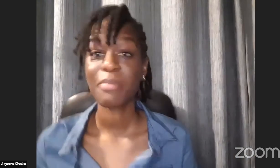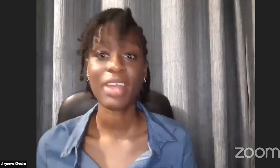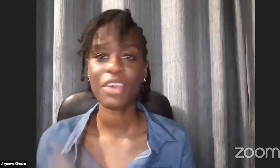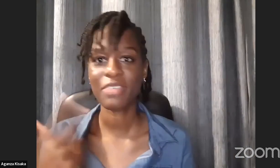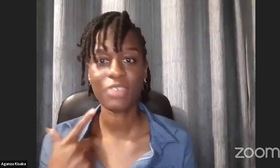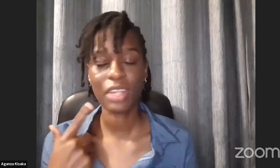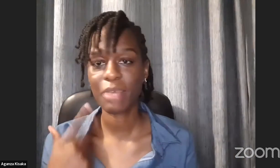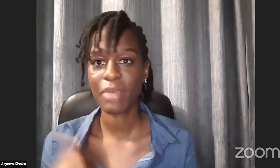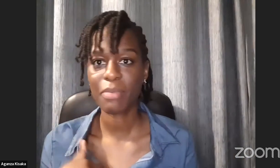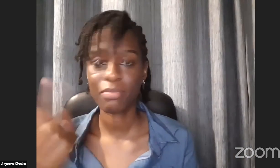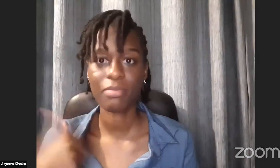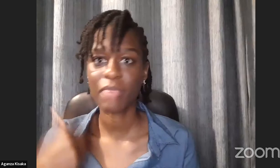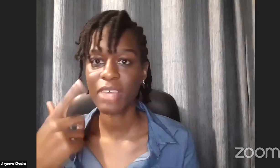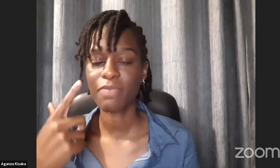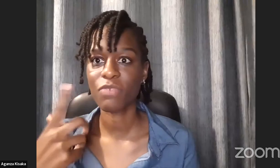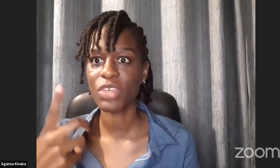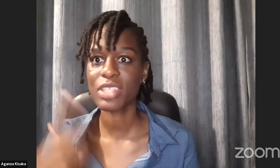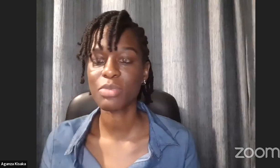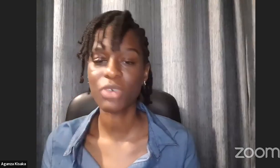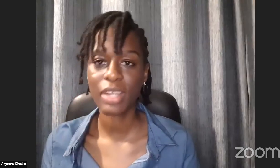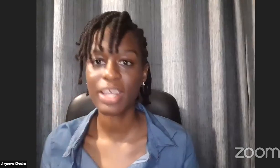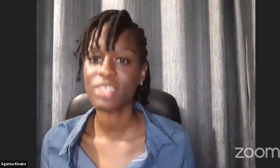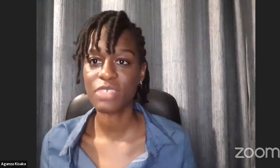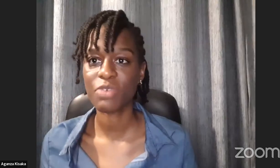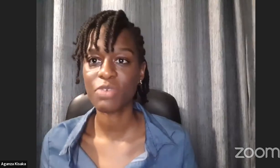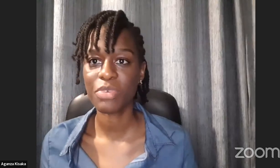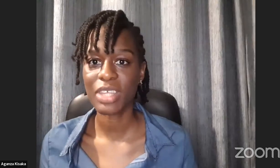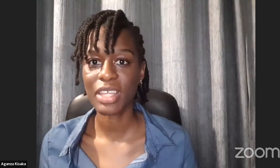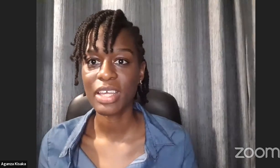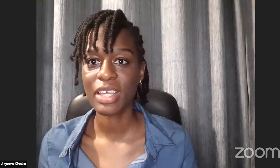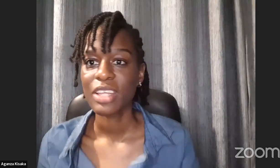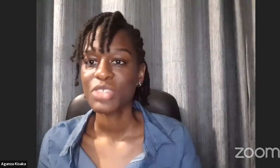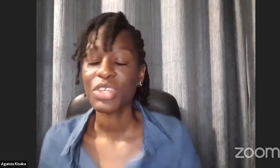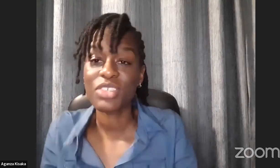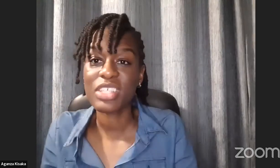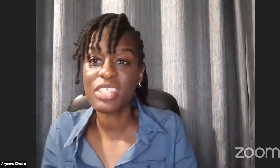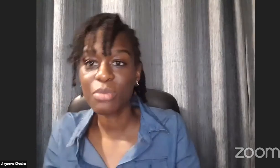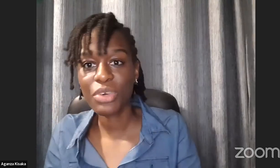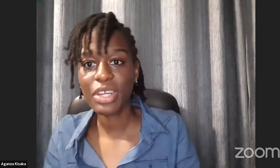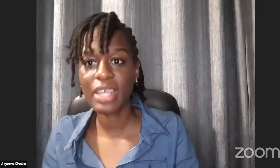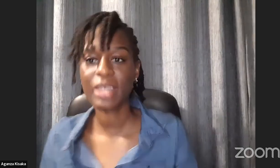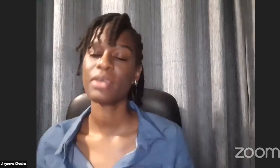But I already feel like my voice is more clear just from breathing. So you can do this in the morning.